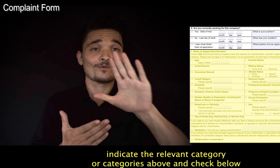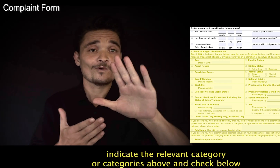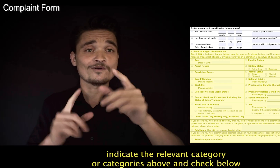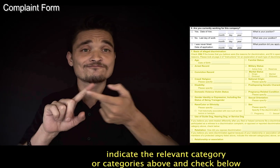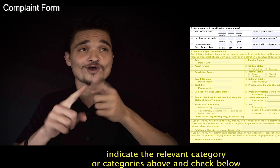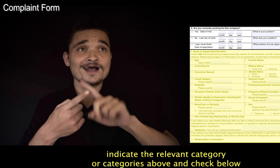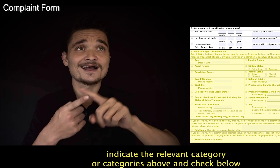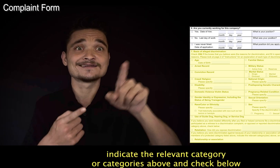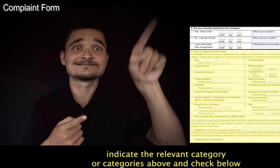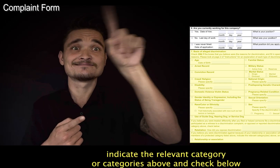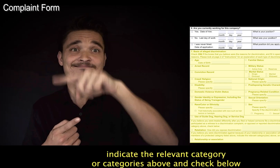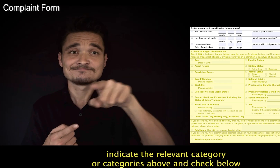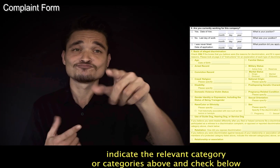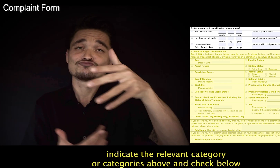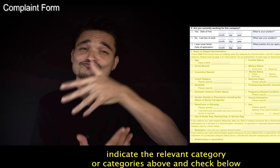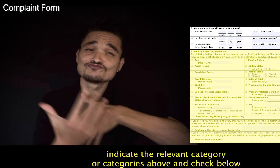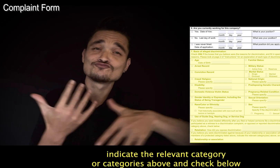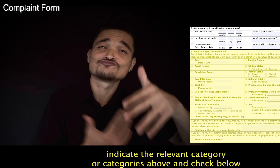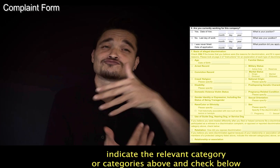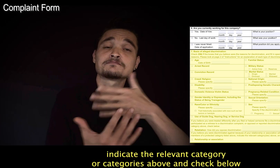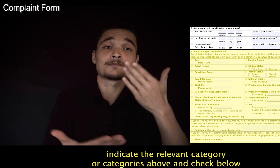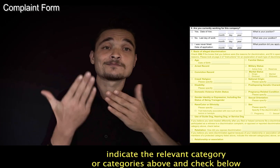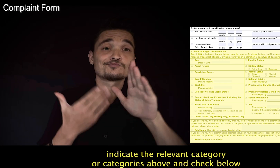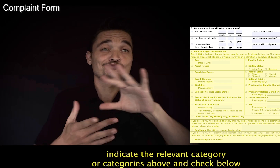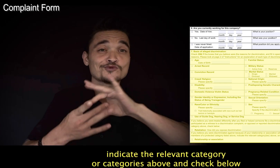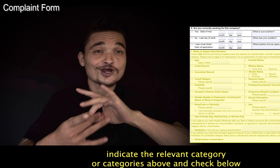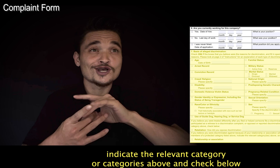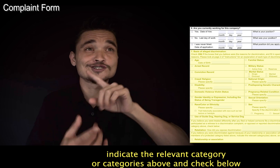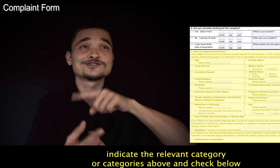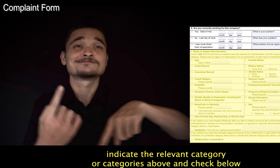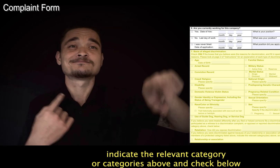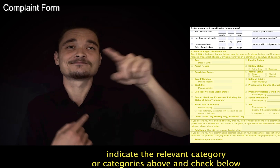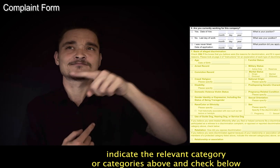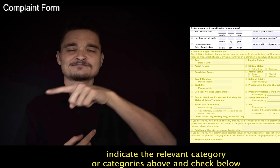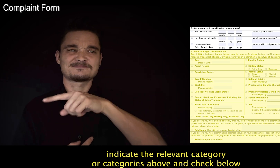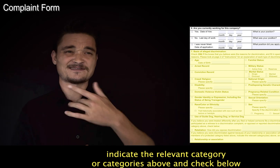indicate the relevant category or categories above and check below